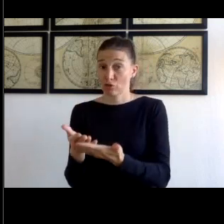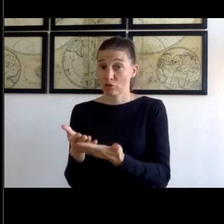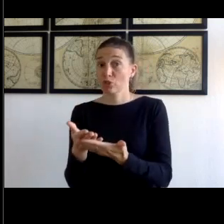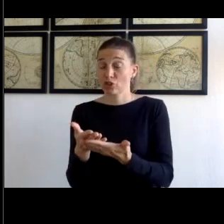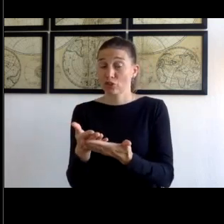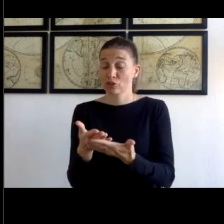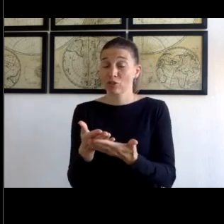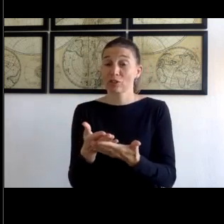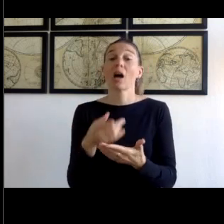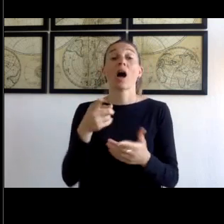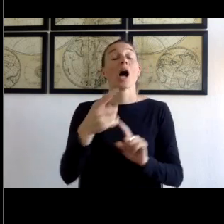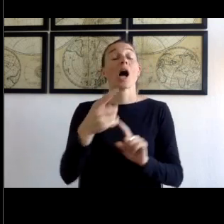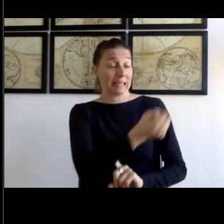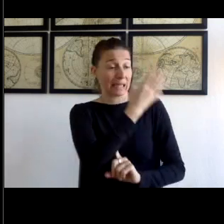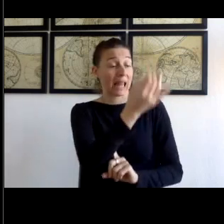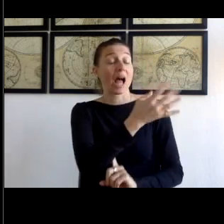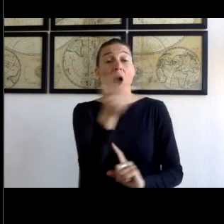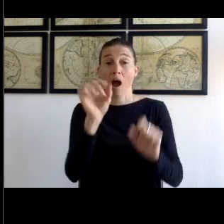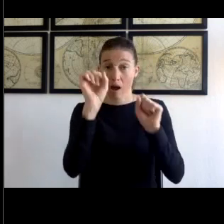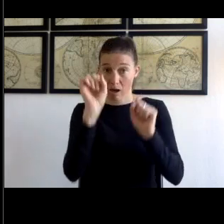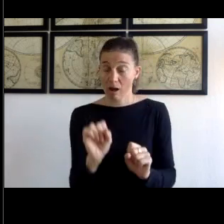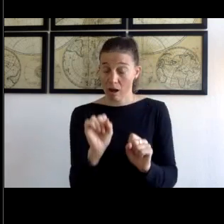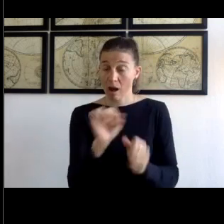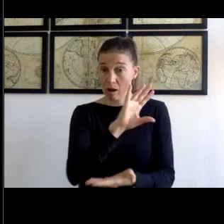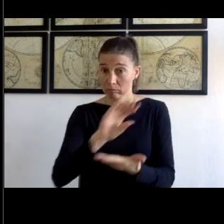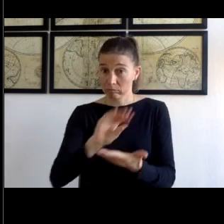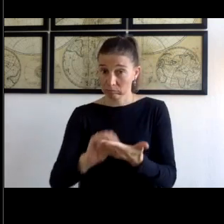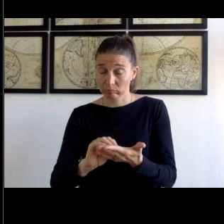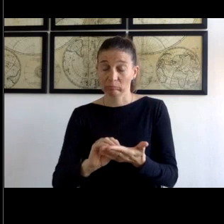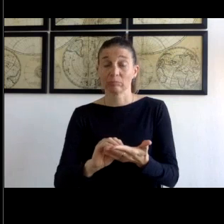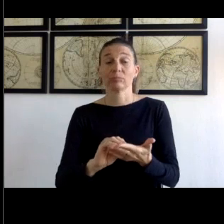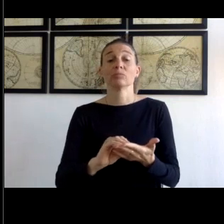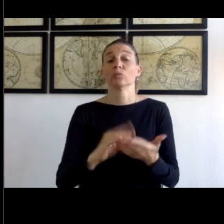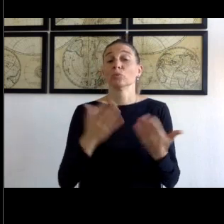and you'll have the subtitled webinar later for download on our website.